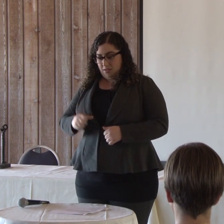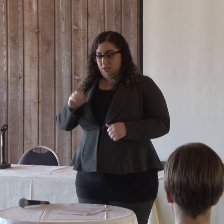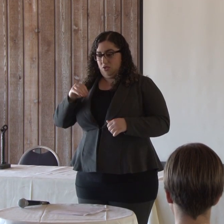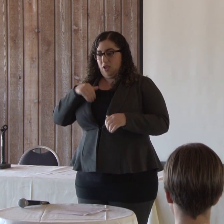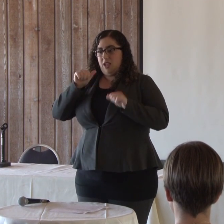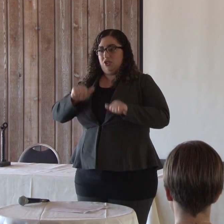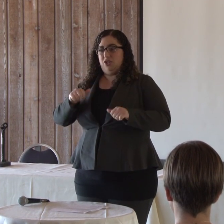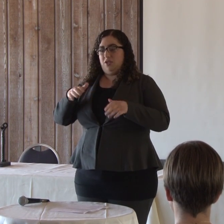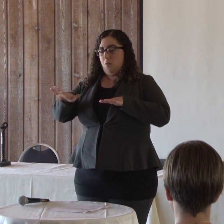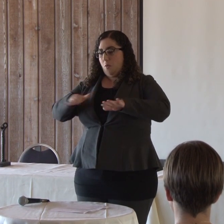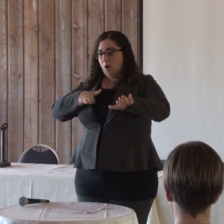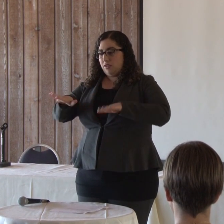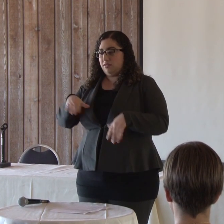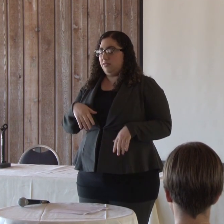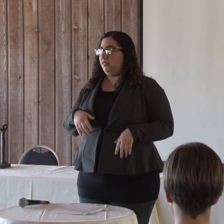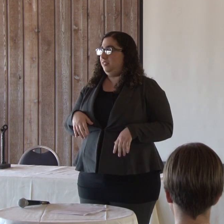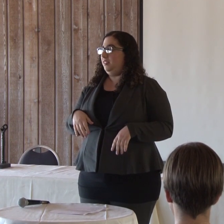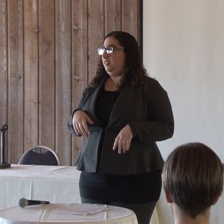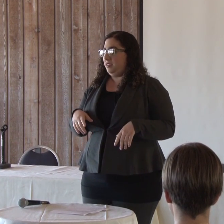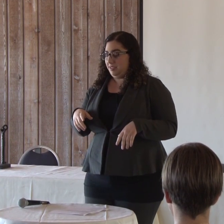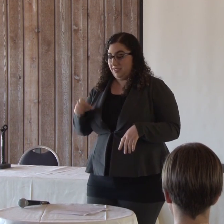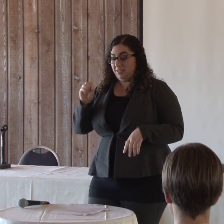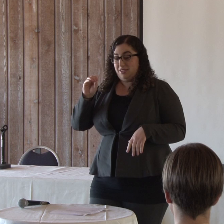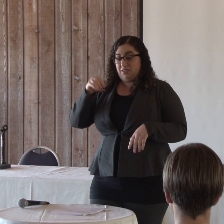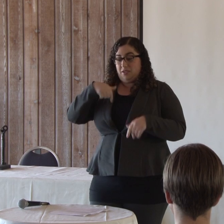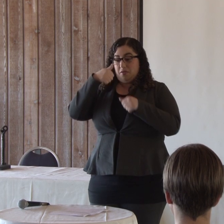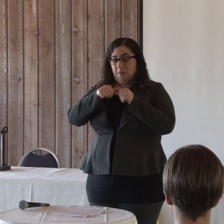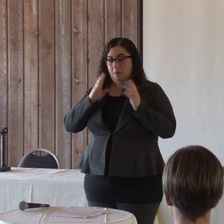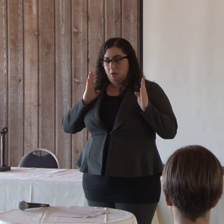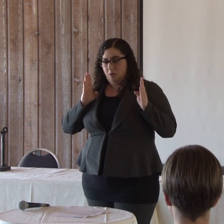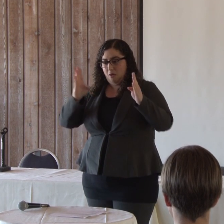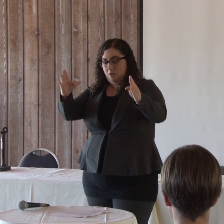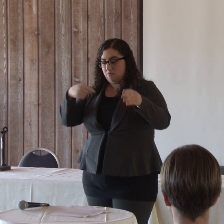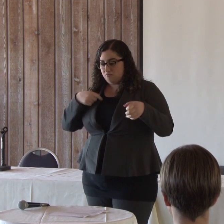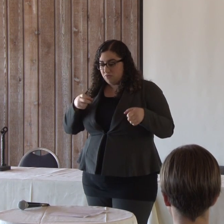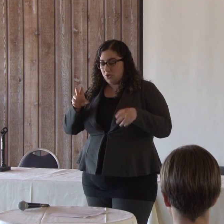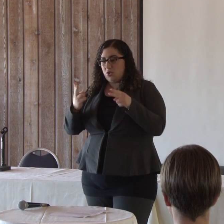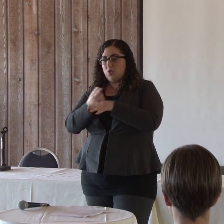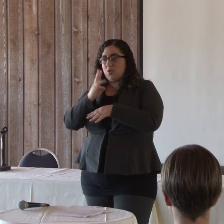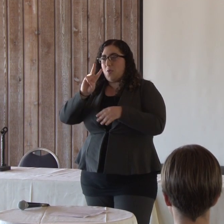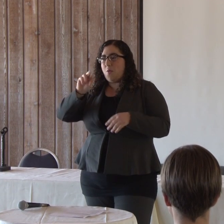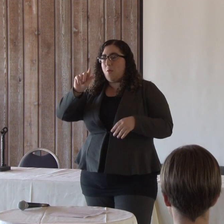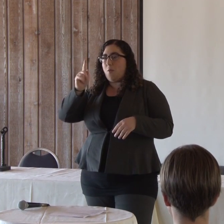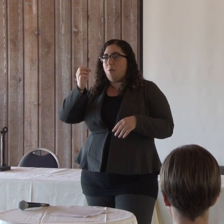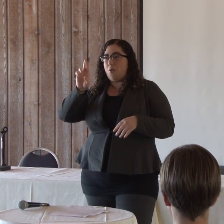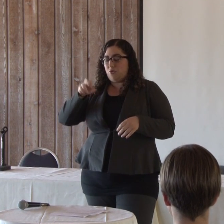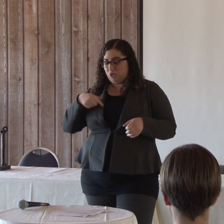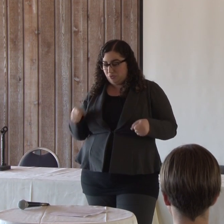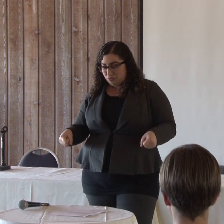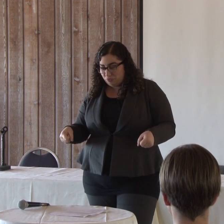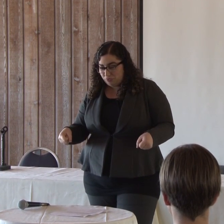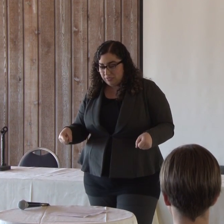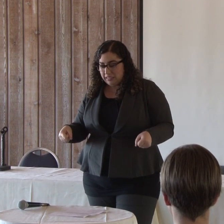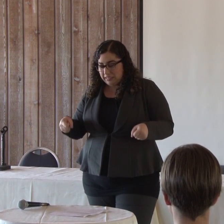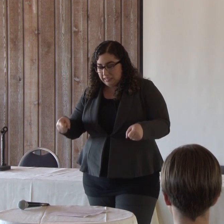They put something across my. chest to, some type of corset to allow me to be able to walk